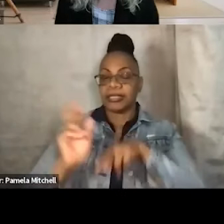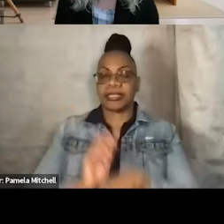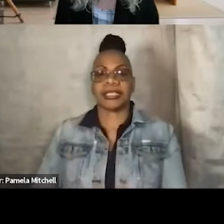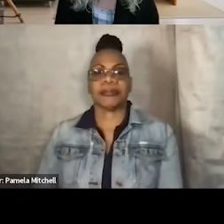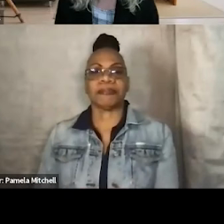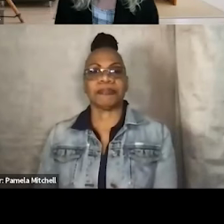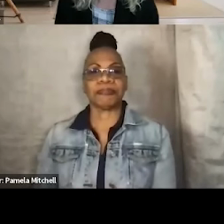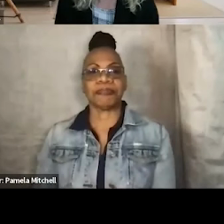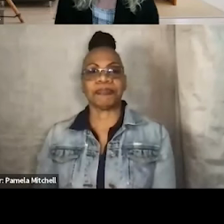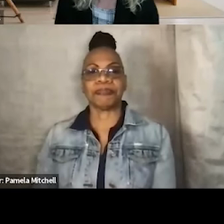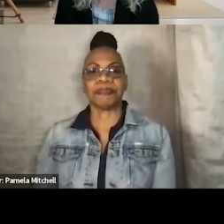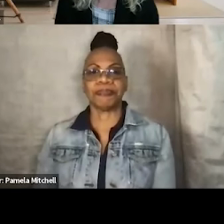Oh, sorry.